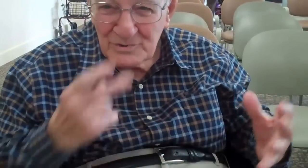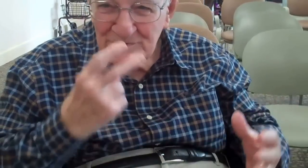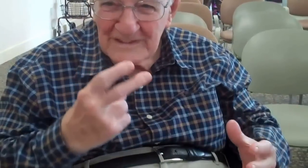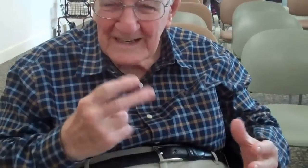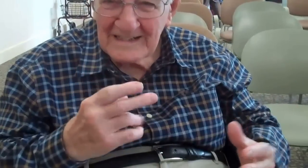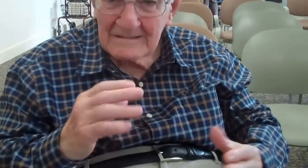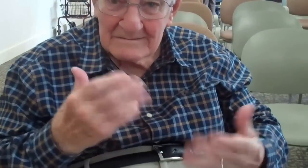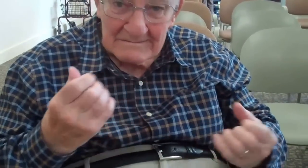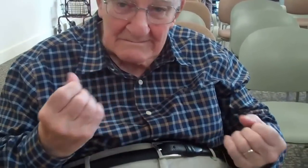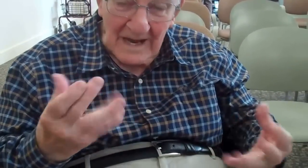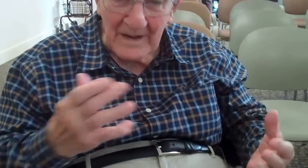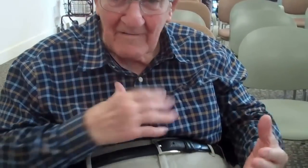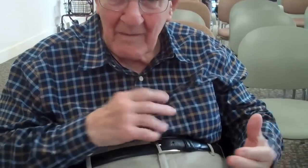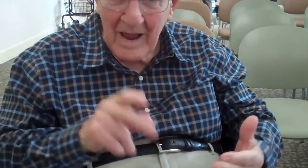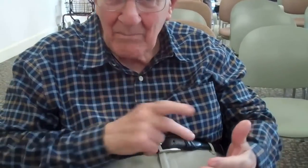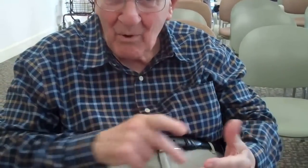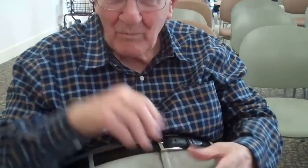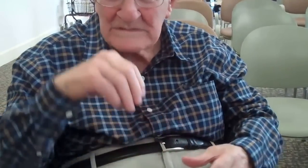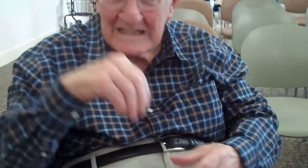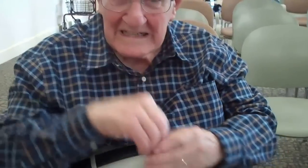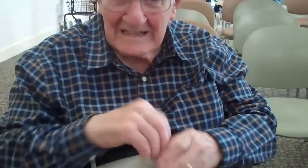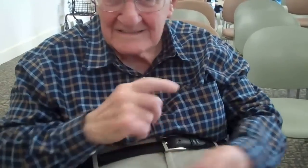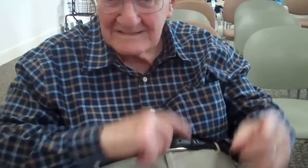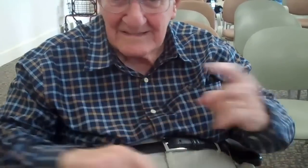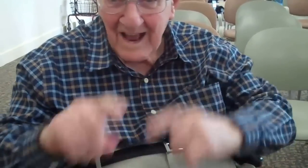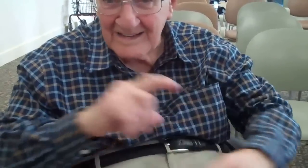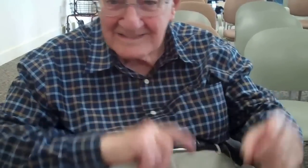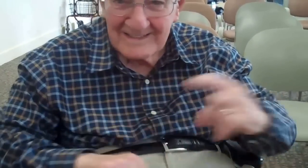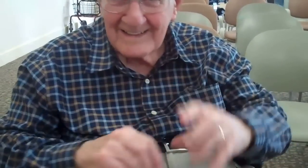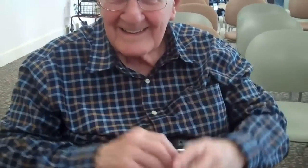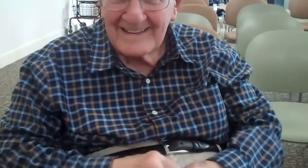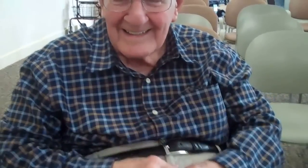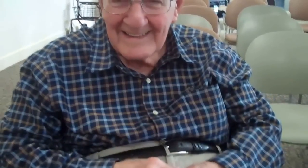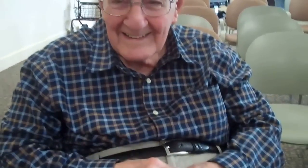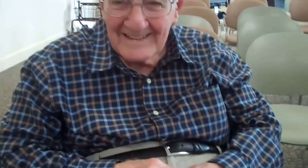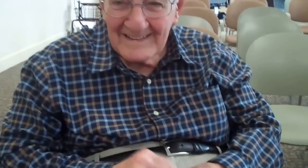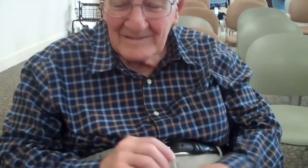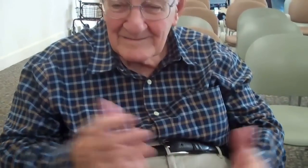I loved so much to see many of my poems in signs.